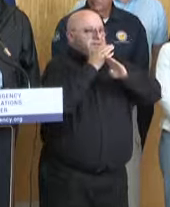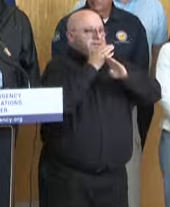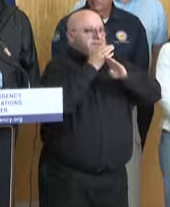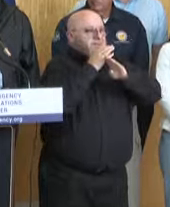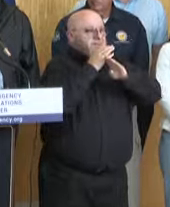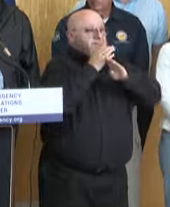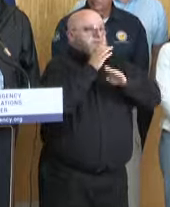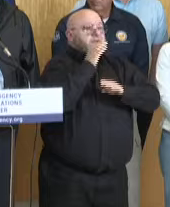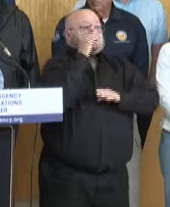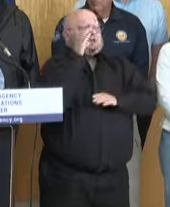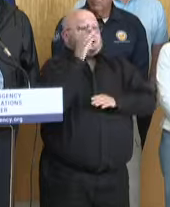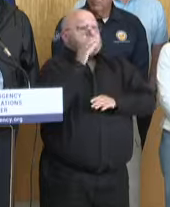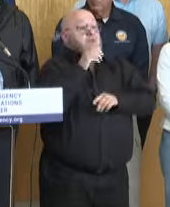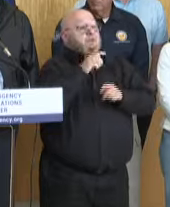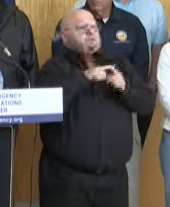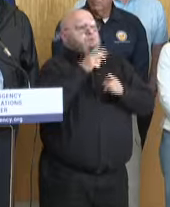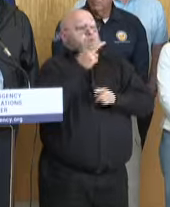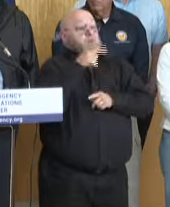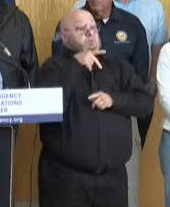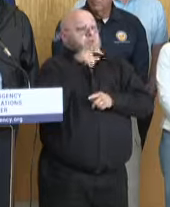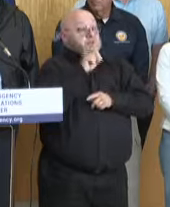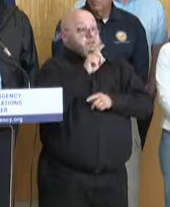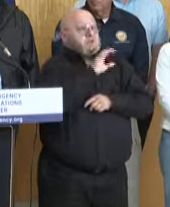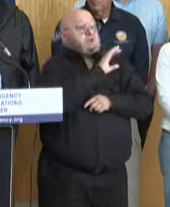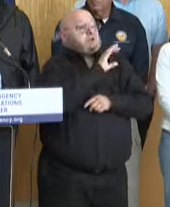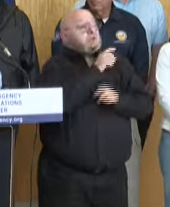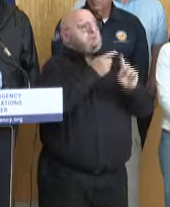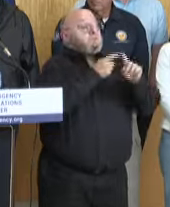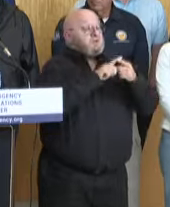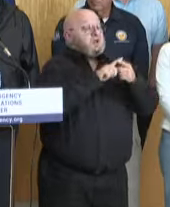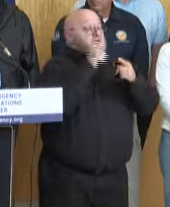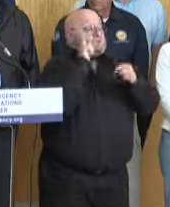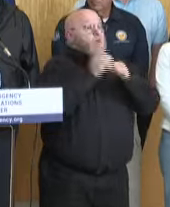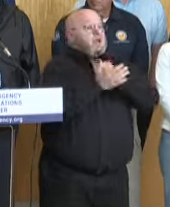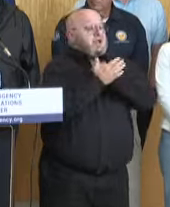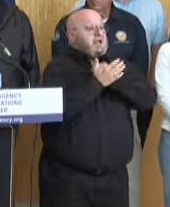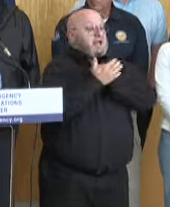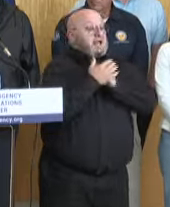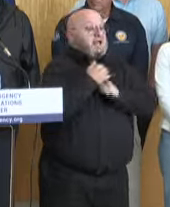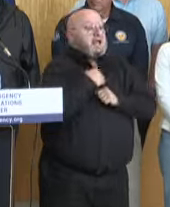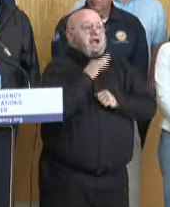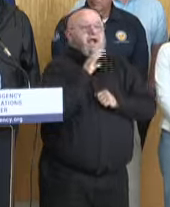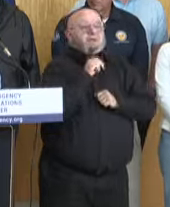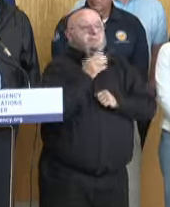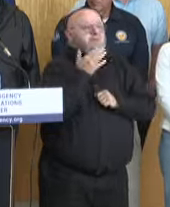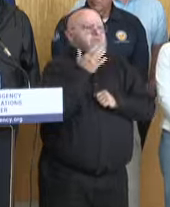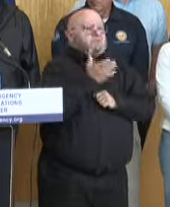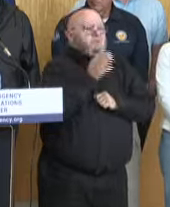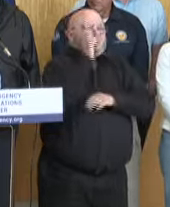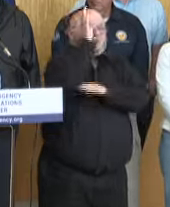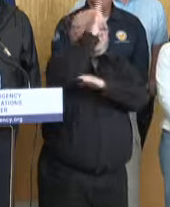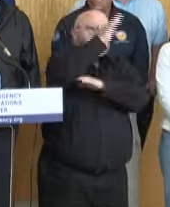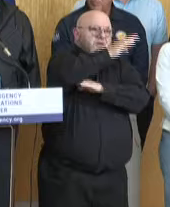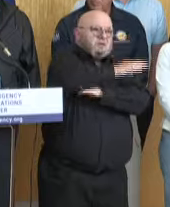CARRETERA 45 Y LLEÓ A 1 A INUNDADA, EN UN PASO BAJO NIVEL, SAÍA QUE ESTABA EN PROBLEMAS.